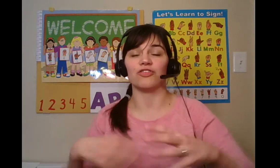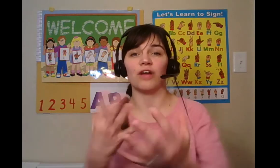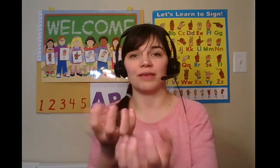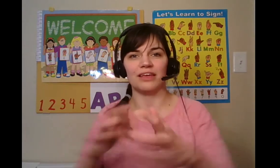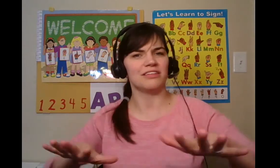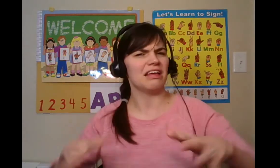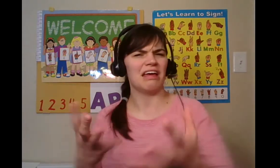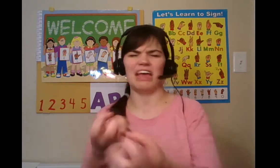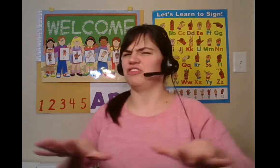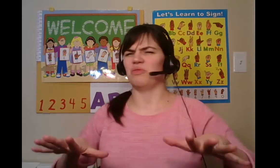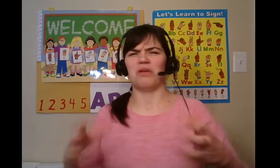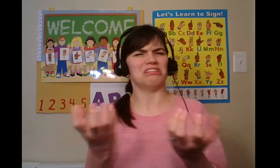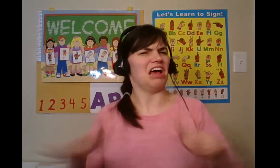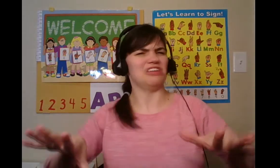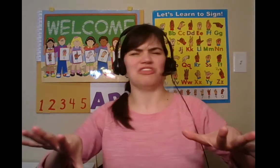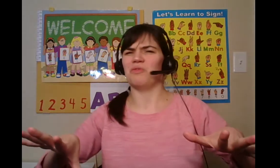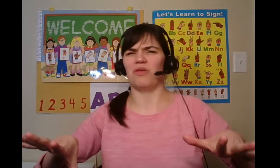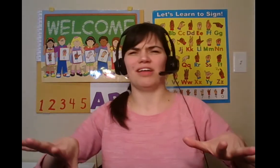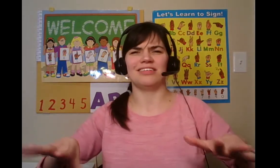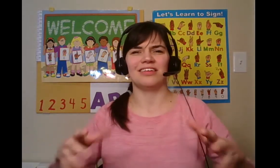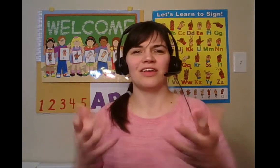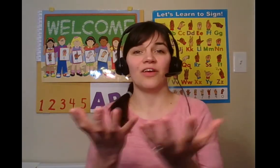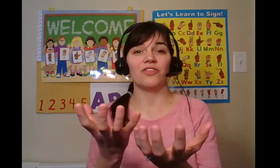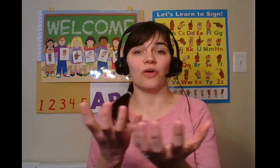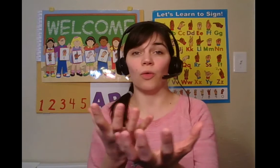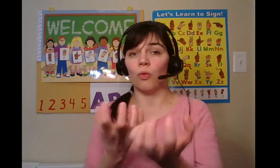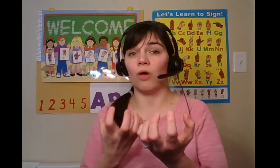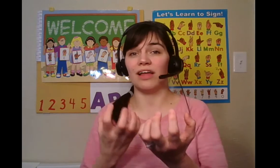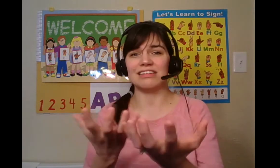dropping it. I don't want. I don't want. So want and